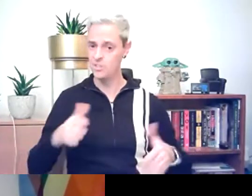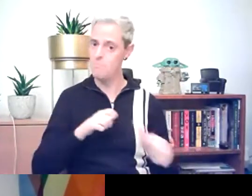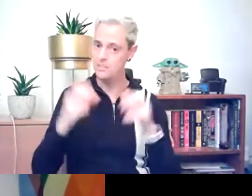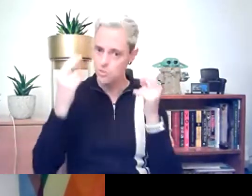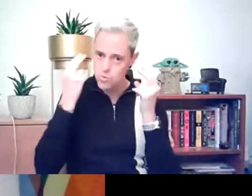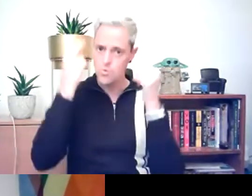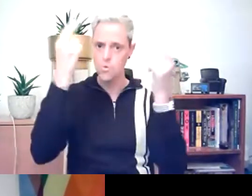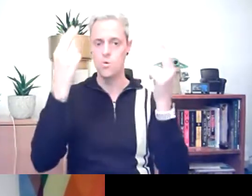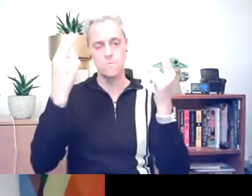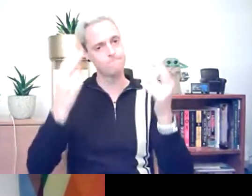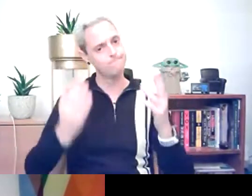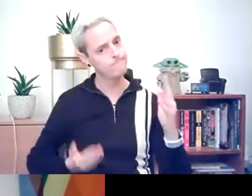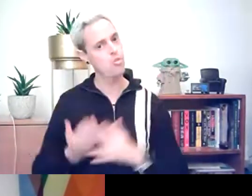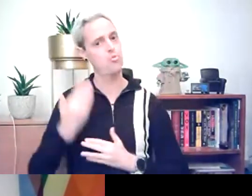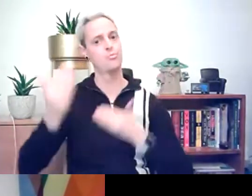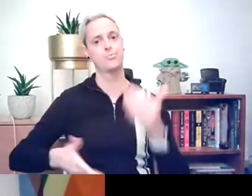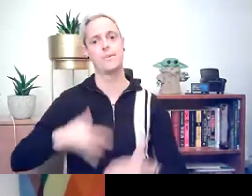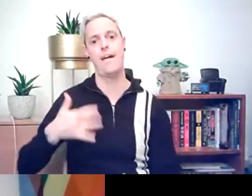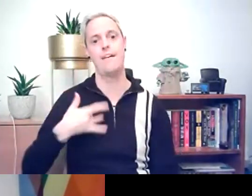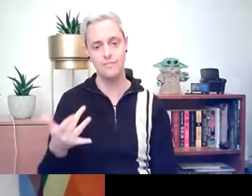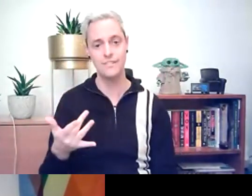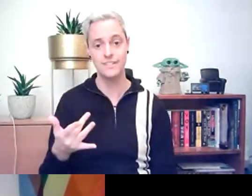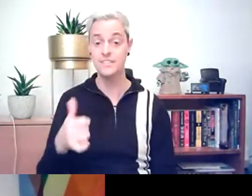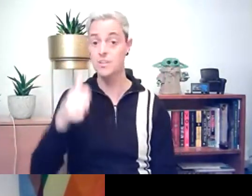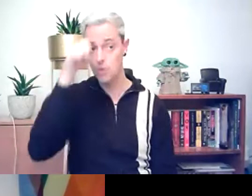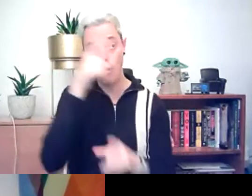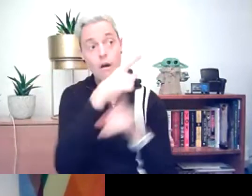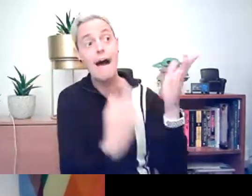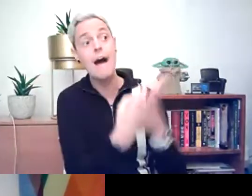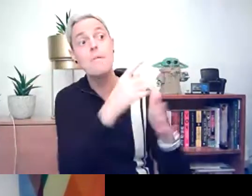the main thing I'd say is we need to acknowledge it, but we also need to recognize that the